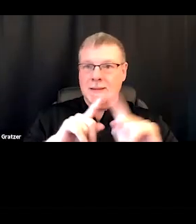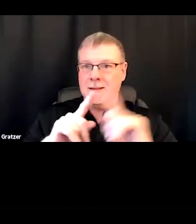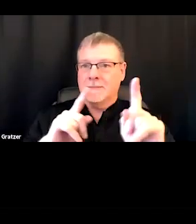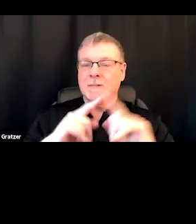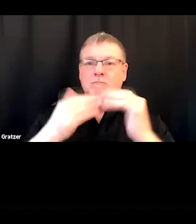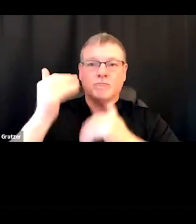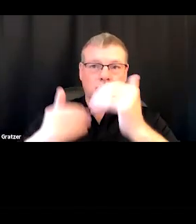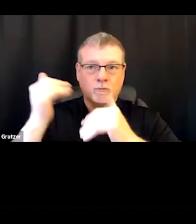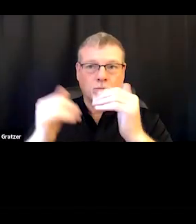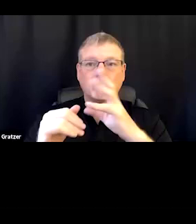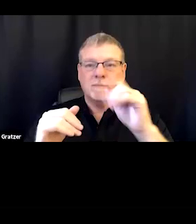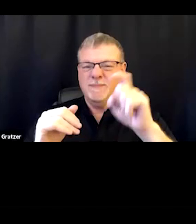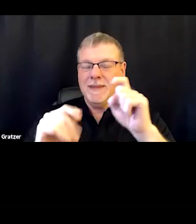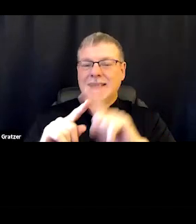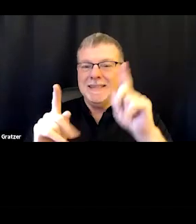and in need of a different type of support.